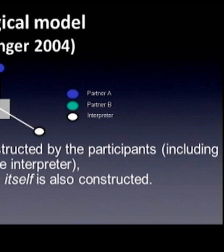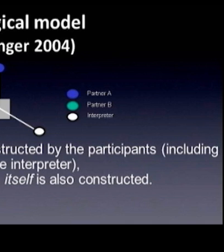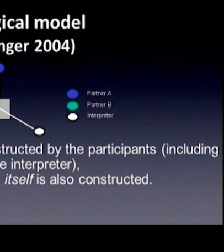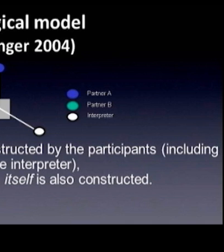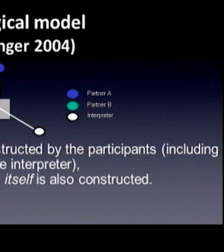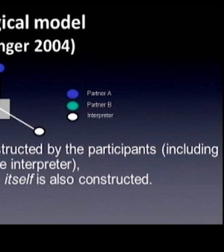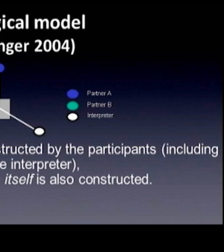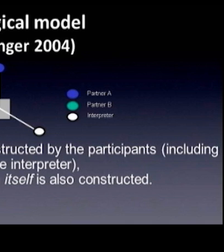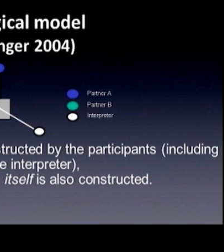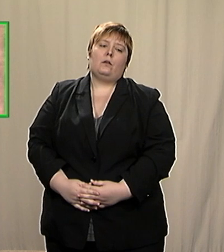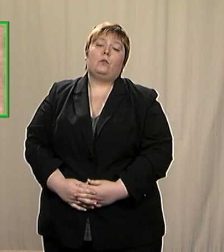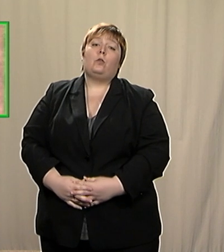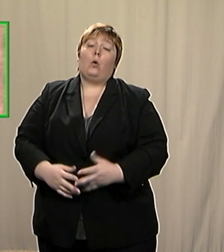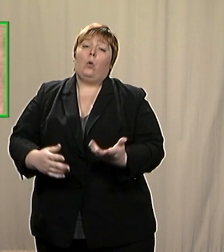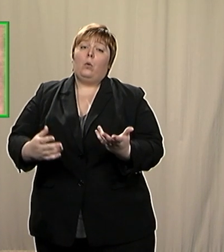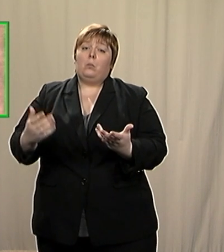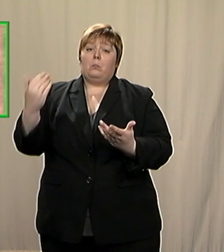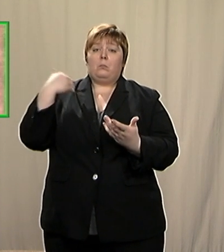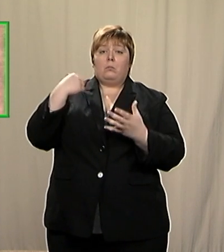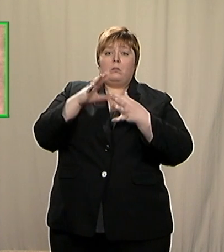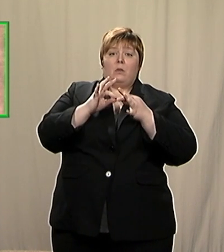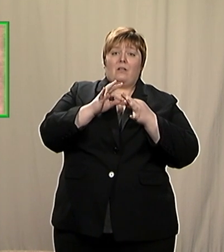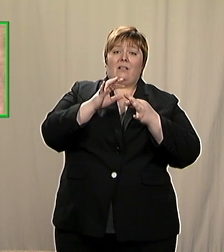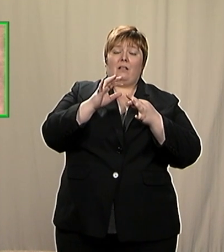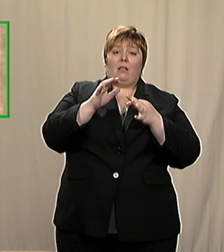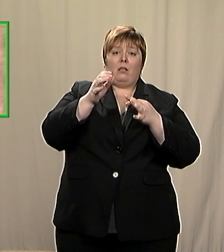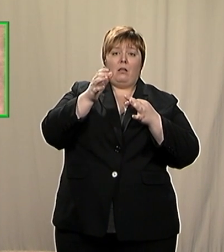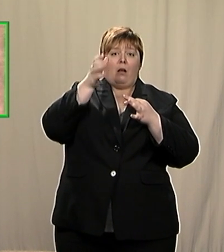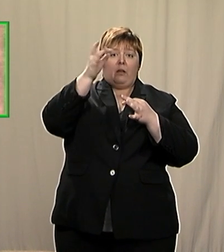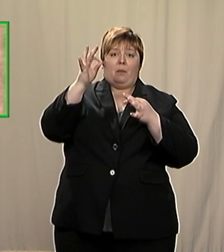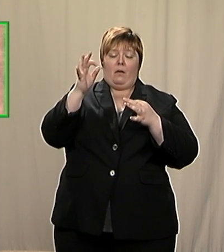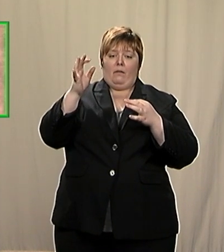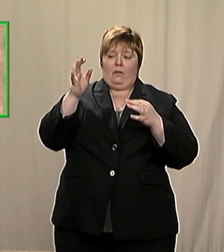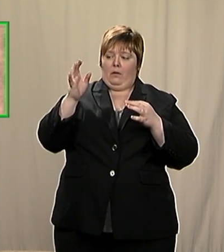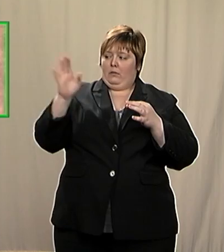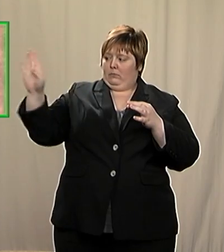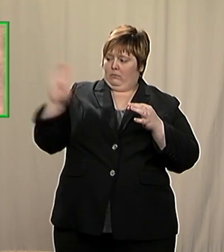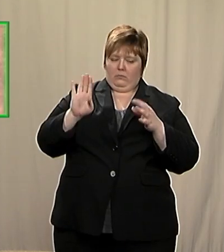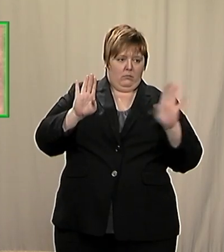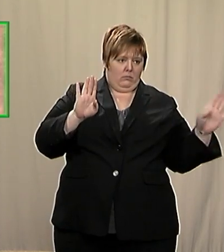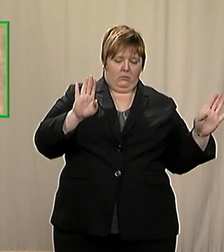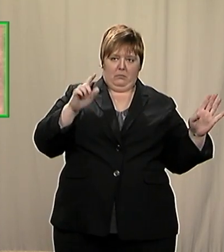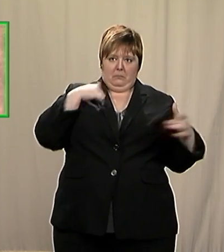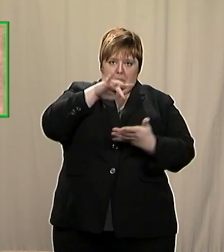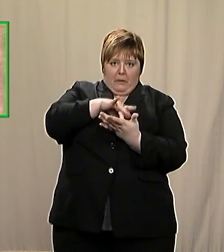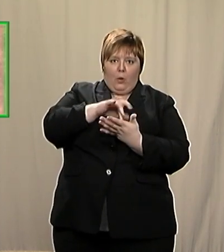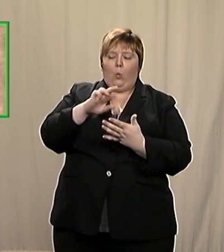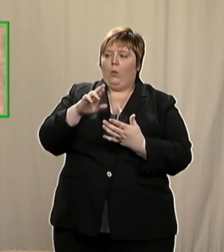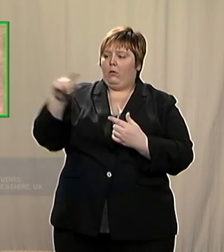So as opposed to either the interpreter in the middle diagram, or the typical triangular diagram,